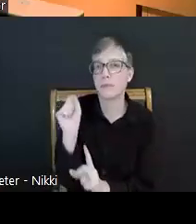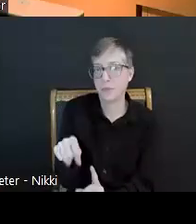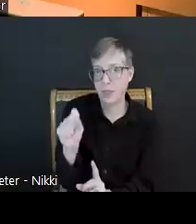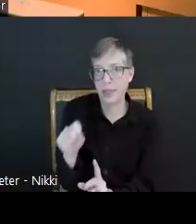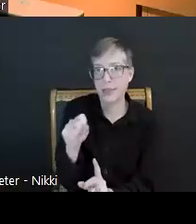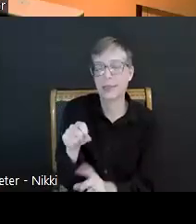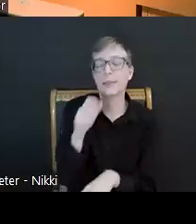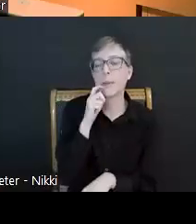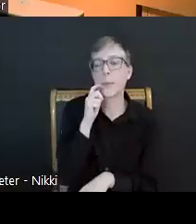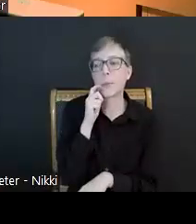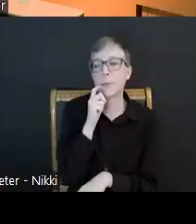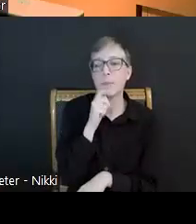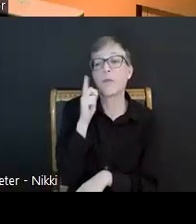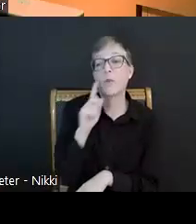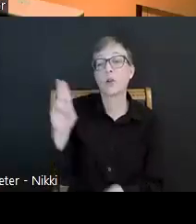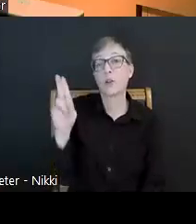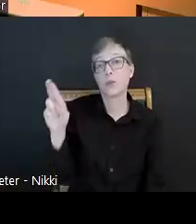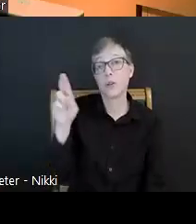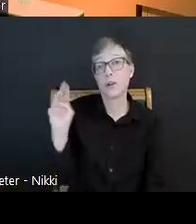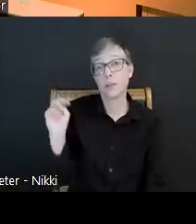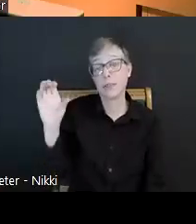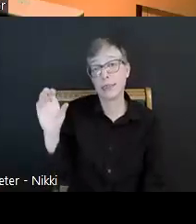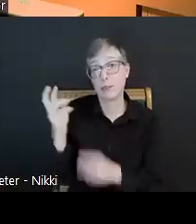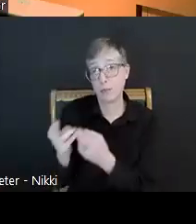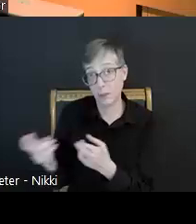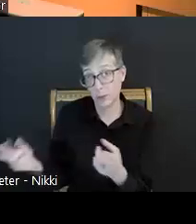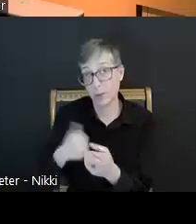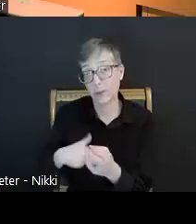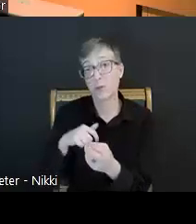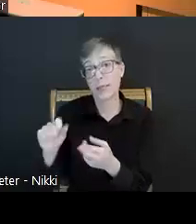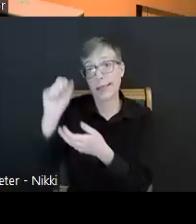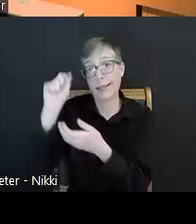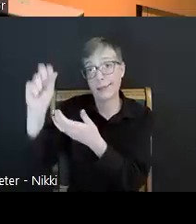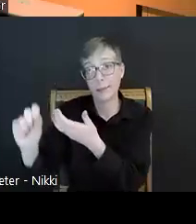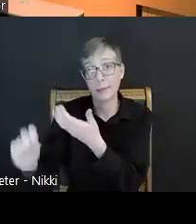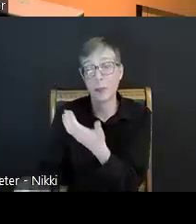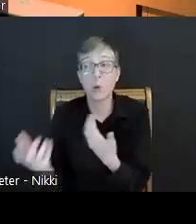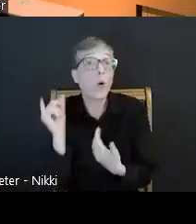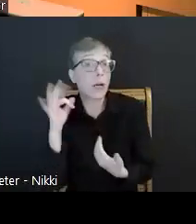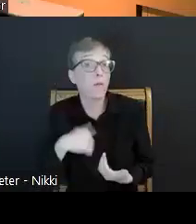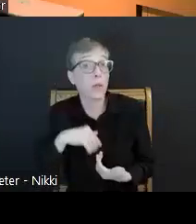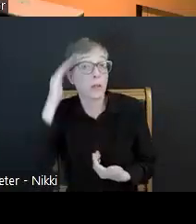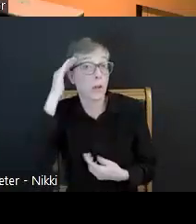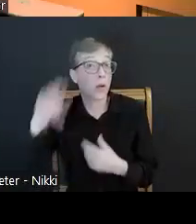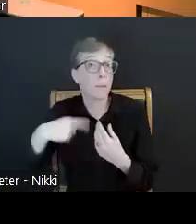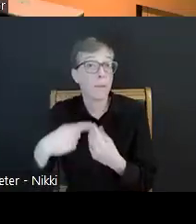the urmc network as well as if there's somebody in the community we help connect them and I'll just